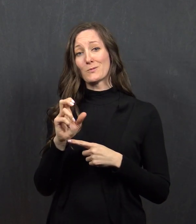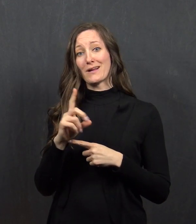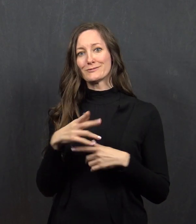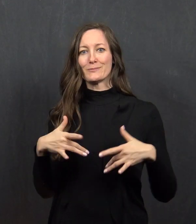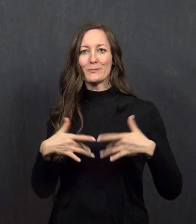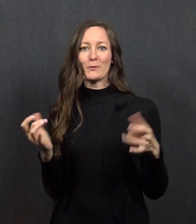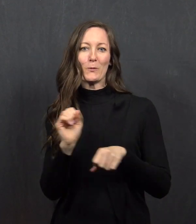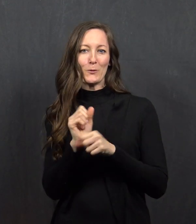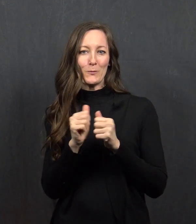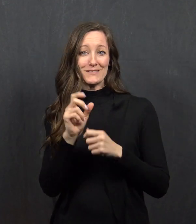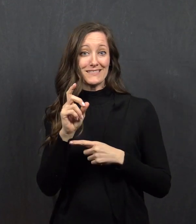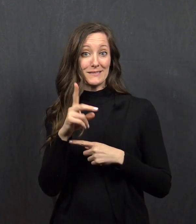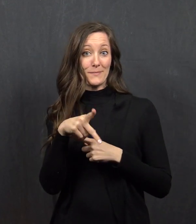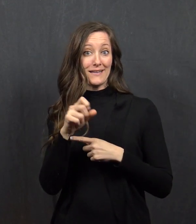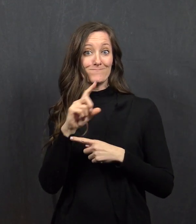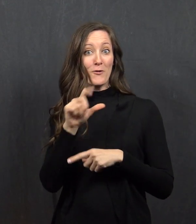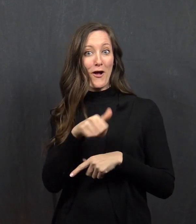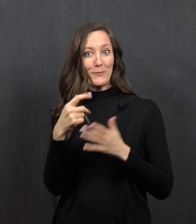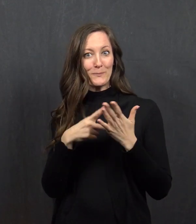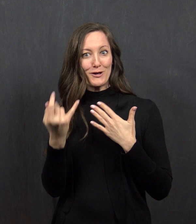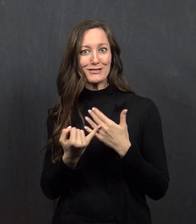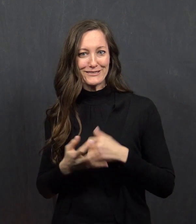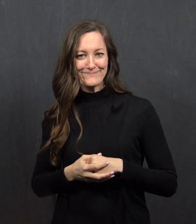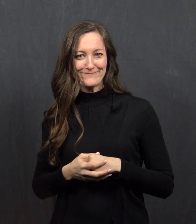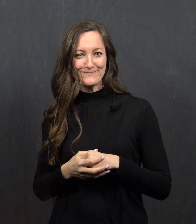MNCDHH was happy to work with DPS on another project.